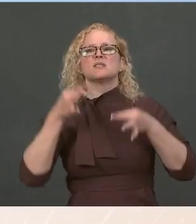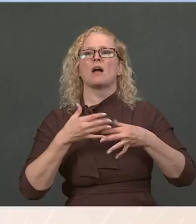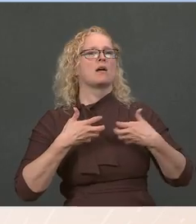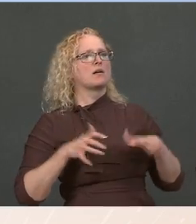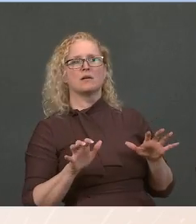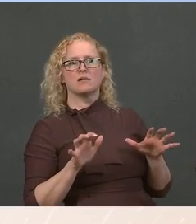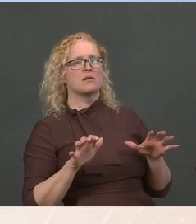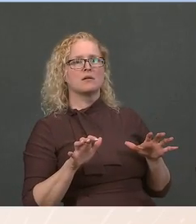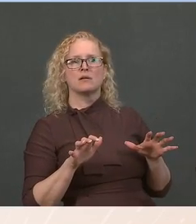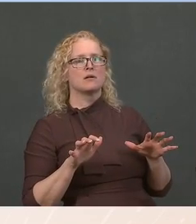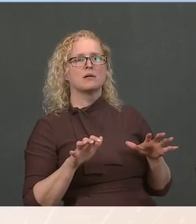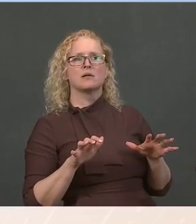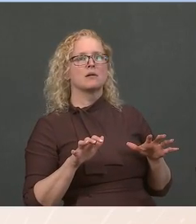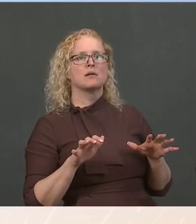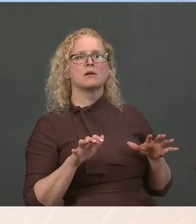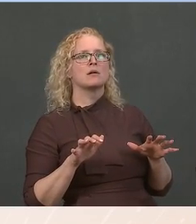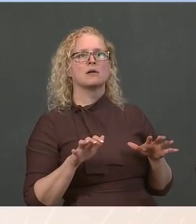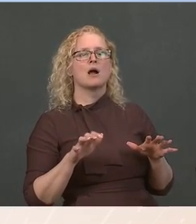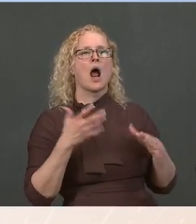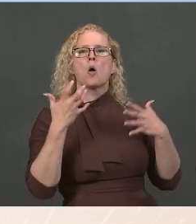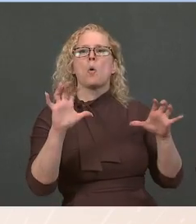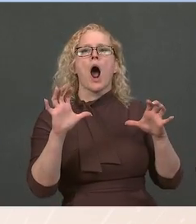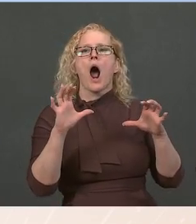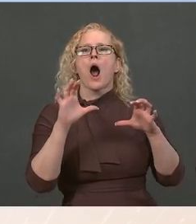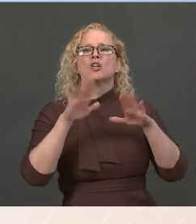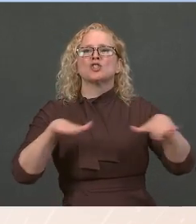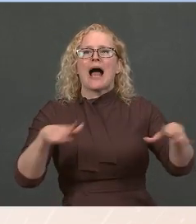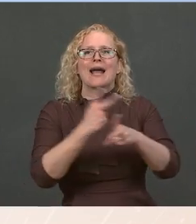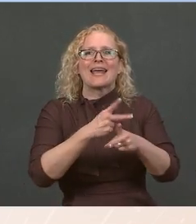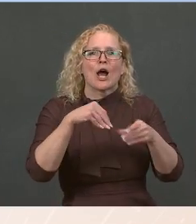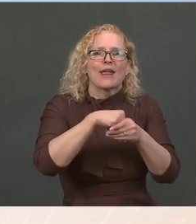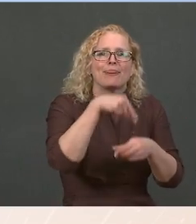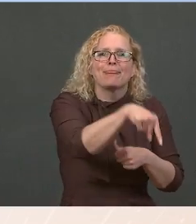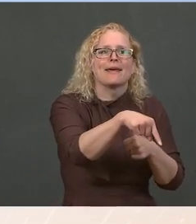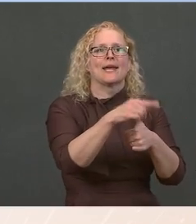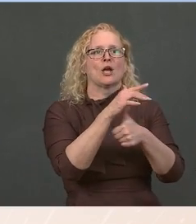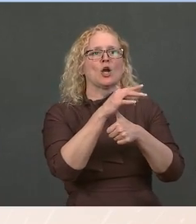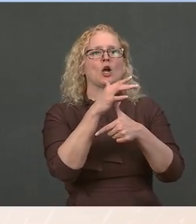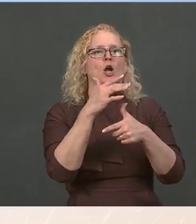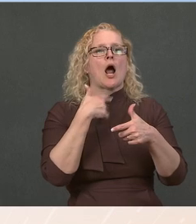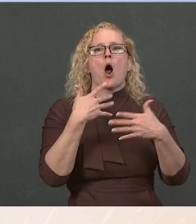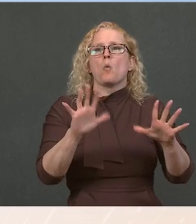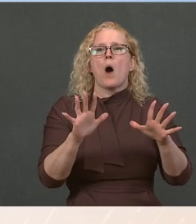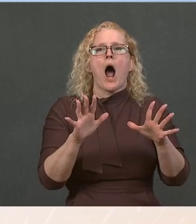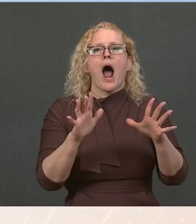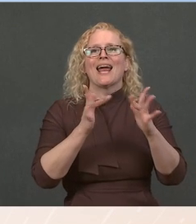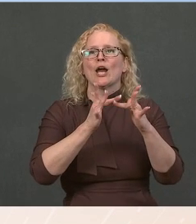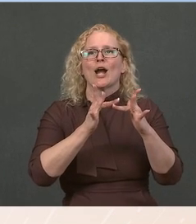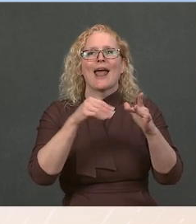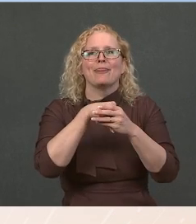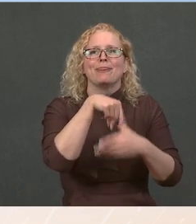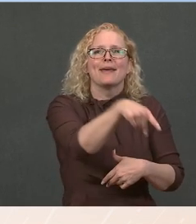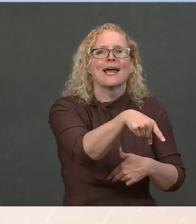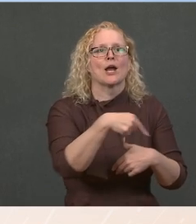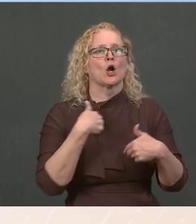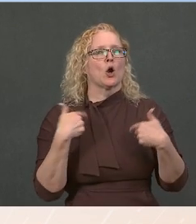What can the President do to make sure that the second -- the larger bill gets passed? Ms. Jean-Pierre: Yeah, but I -- I would say this: